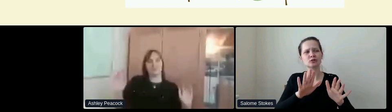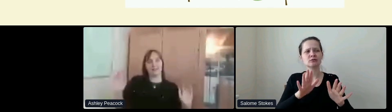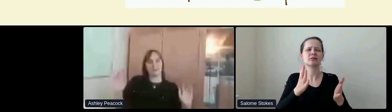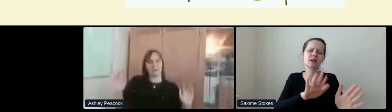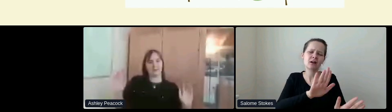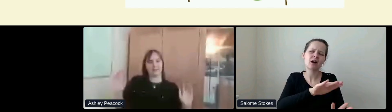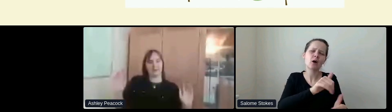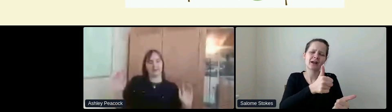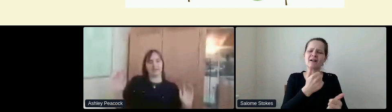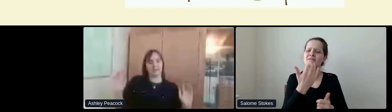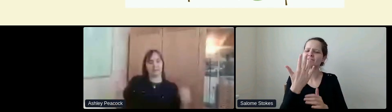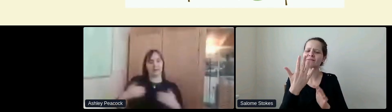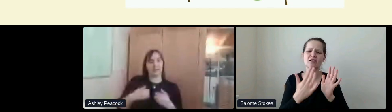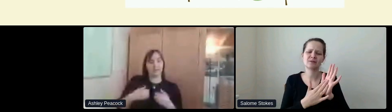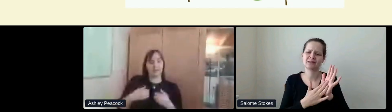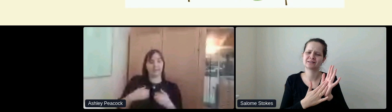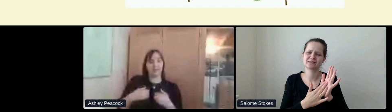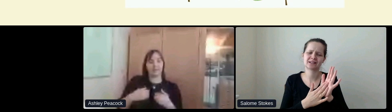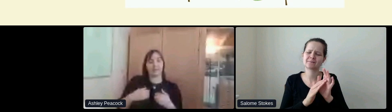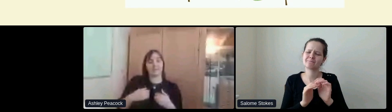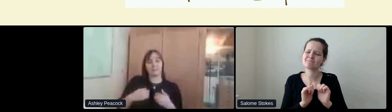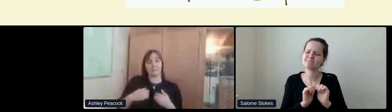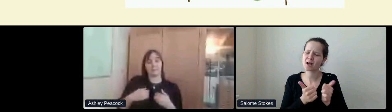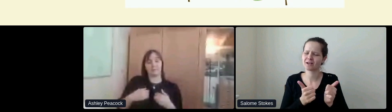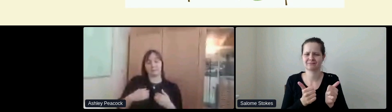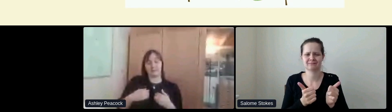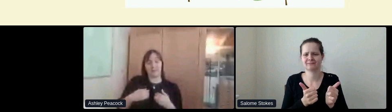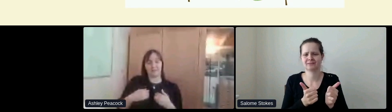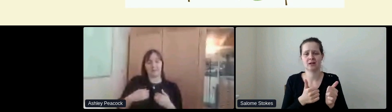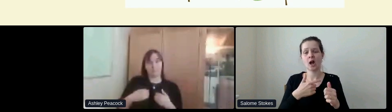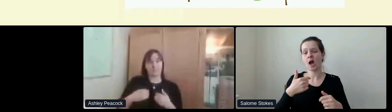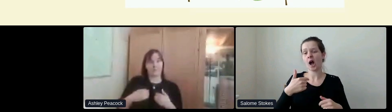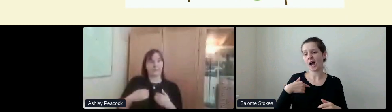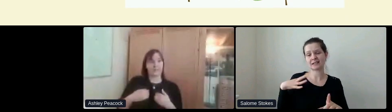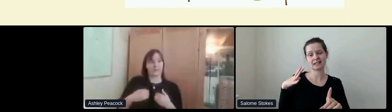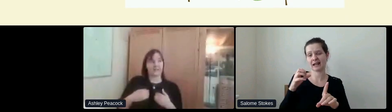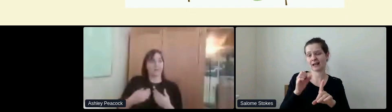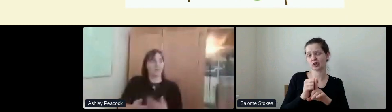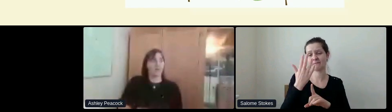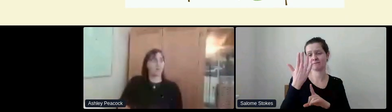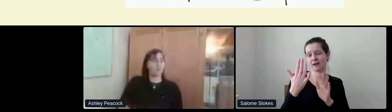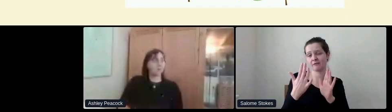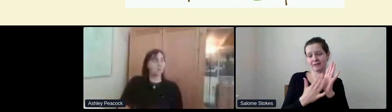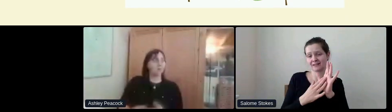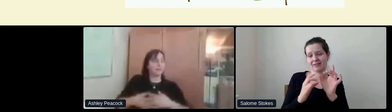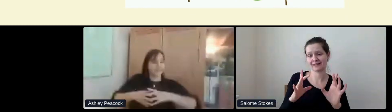hustle apart from me, she has to catch up for the five minutes and you're making this into a bigger